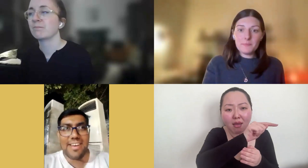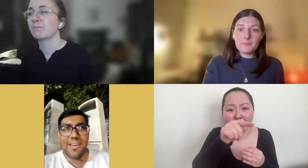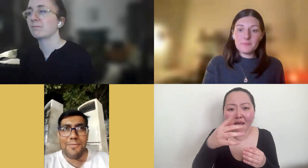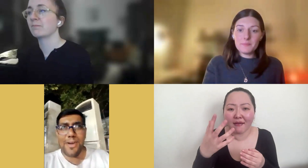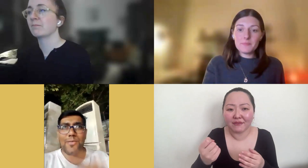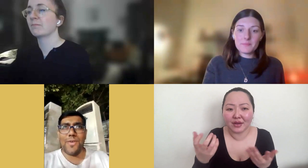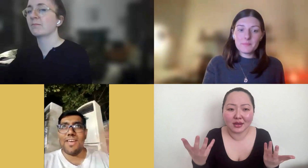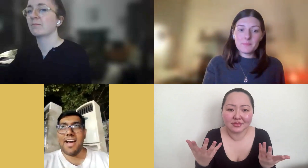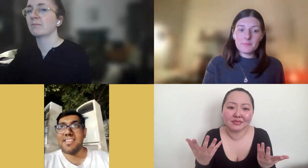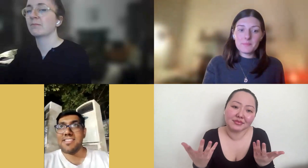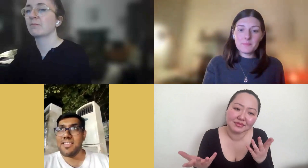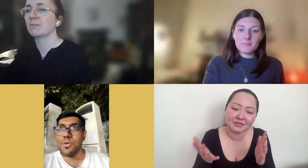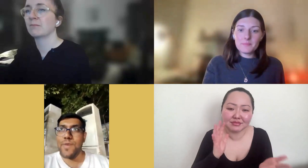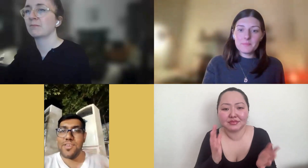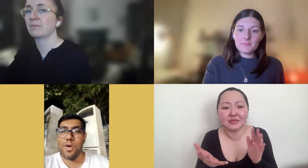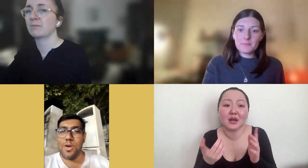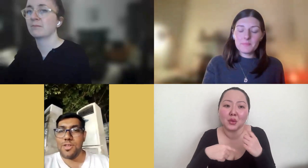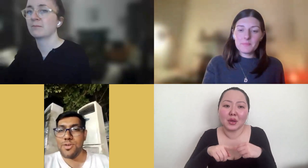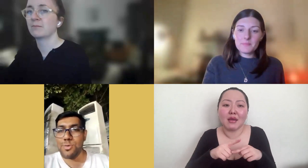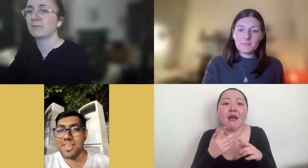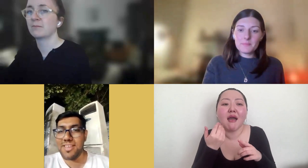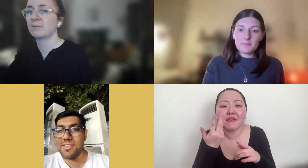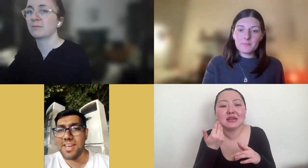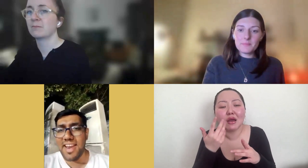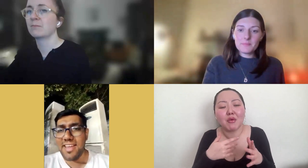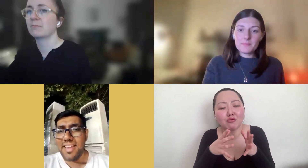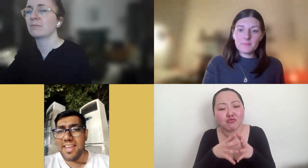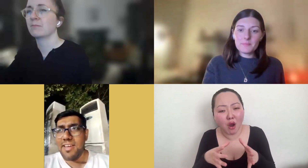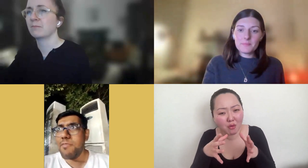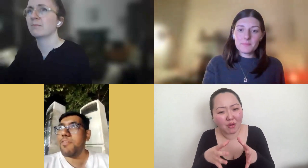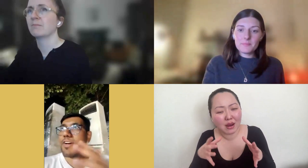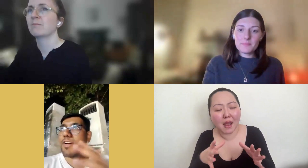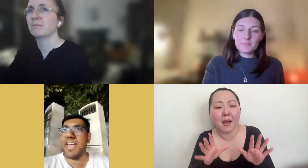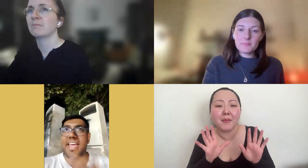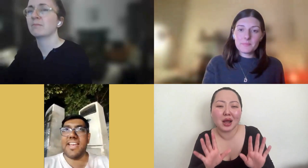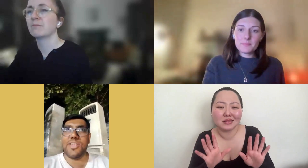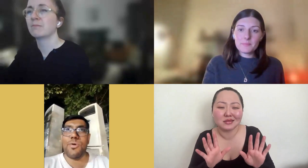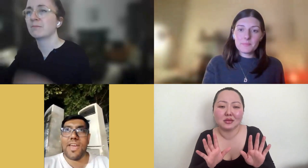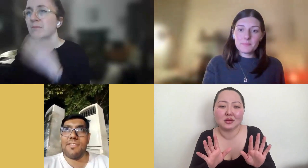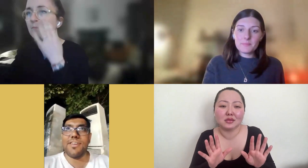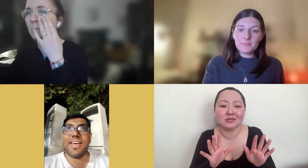very different when you answer the question on the two sides. And working in the UK.,